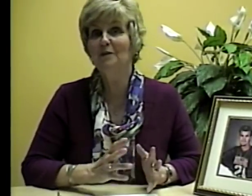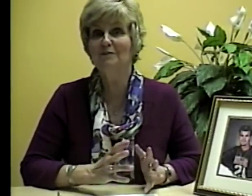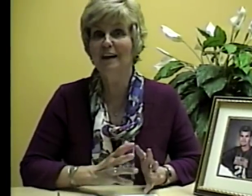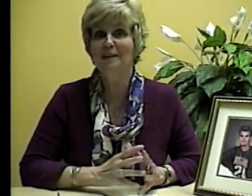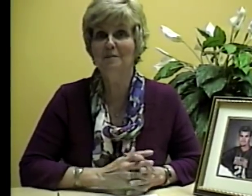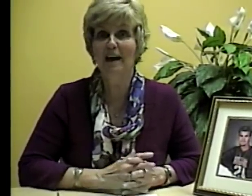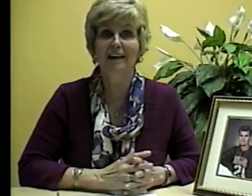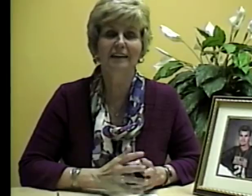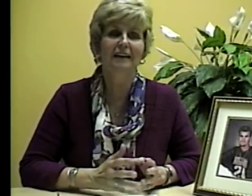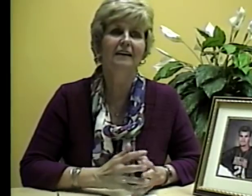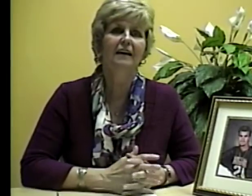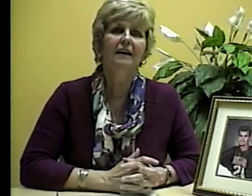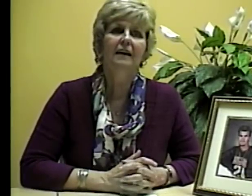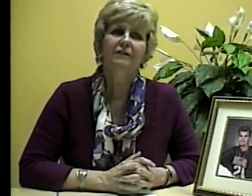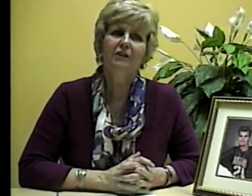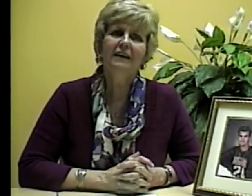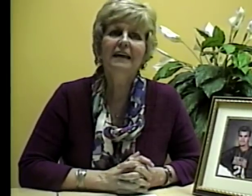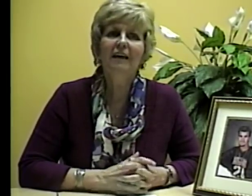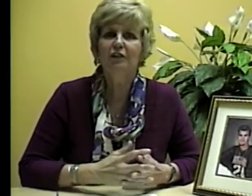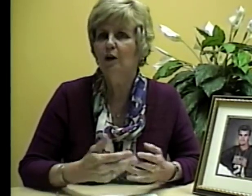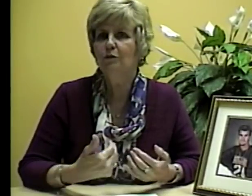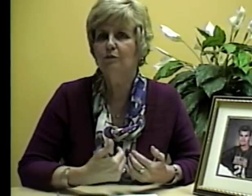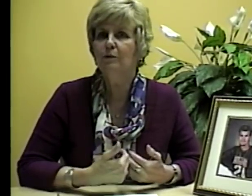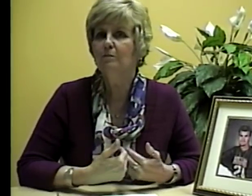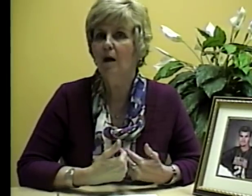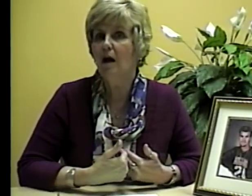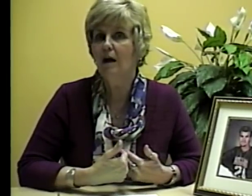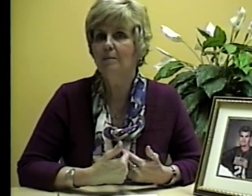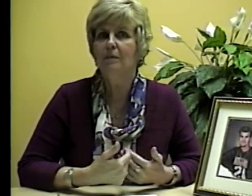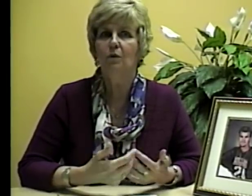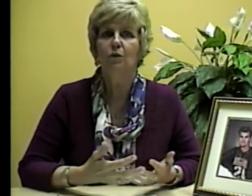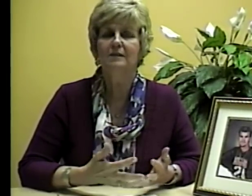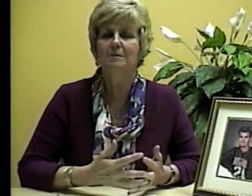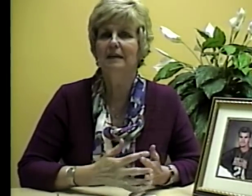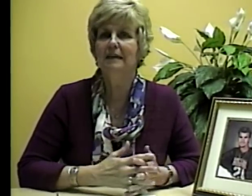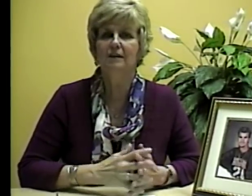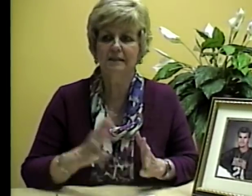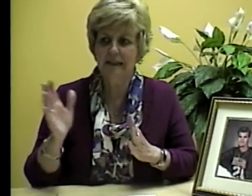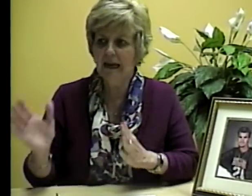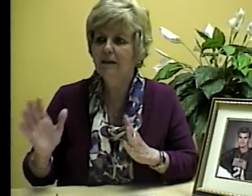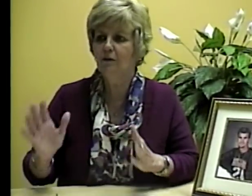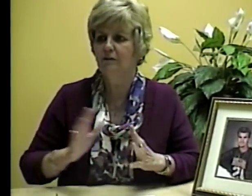they were fighting about, so they didn't have to go through mom or somebody else. They learned